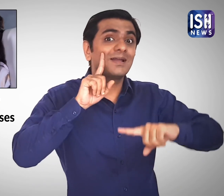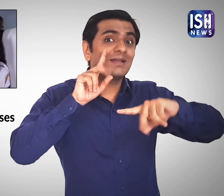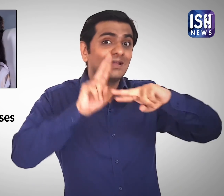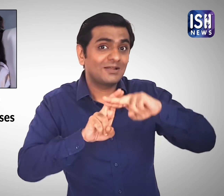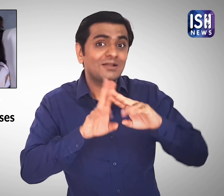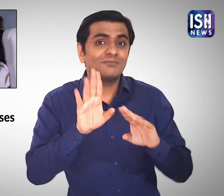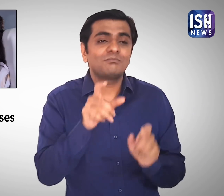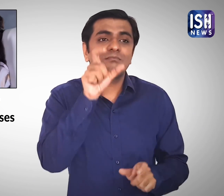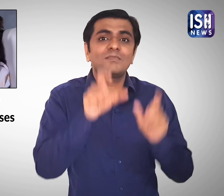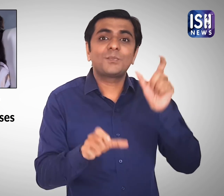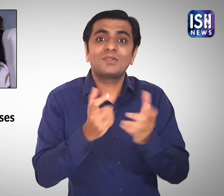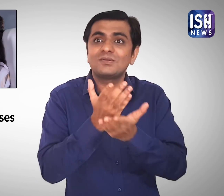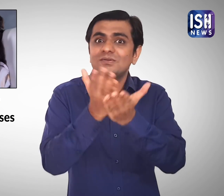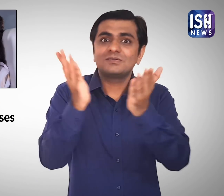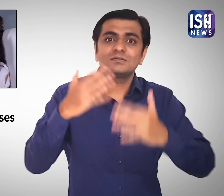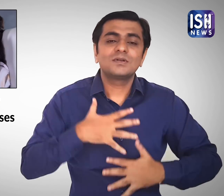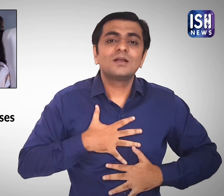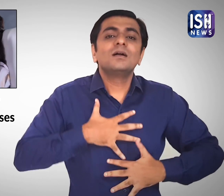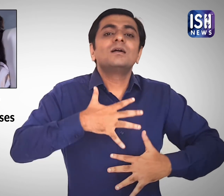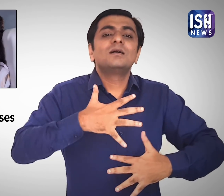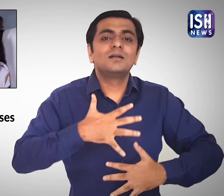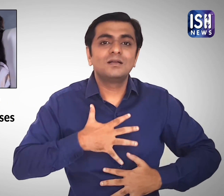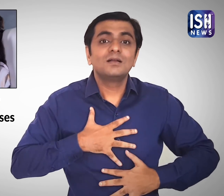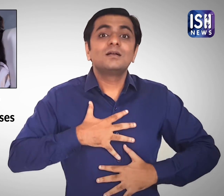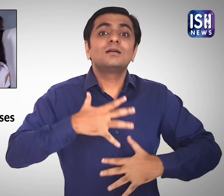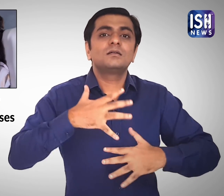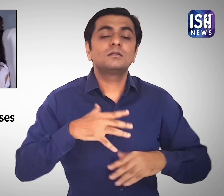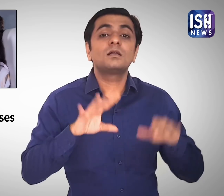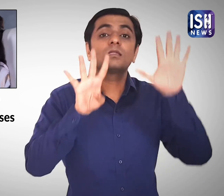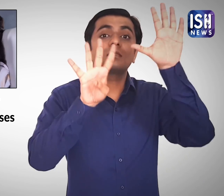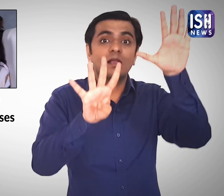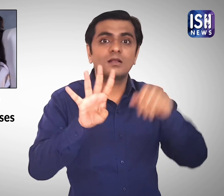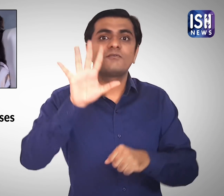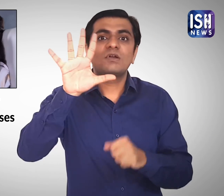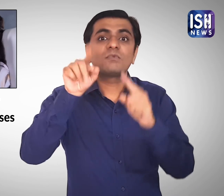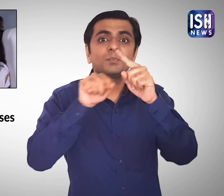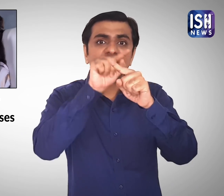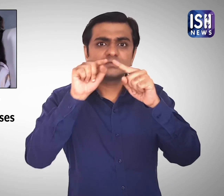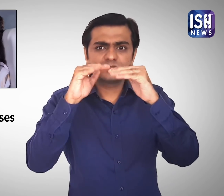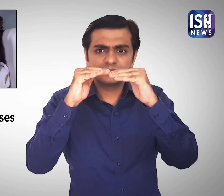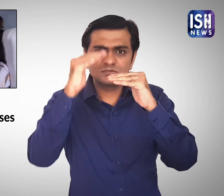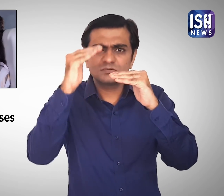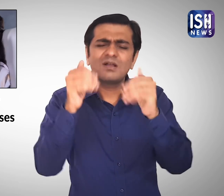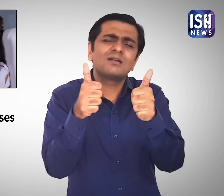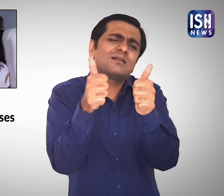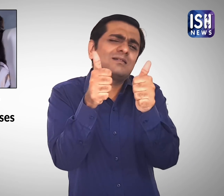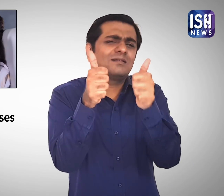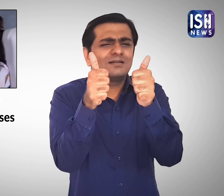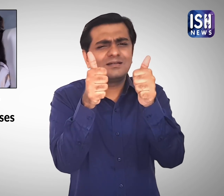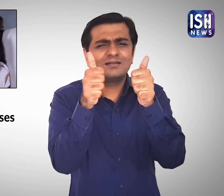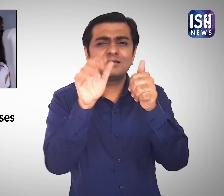If their oxygen levels are above 95% then they are healthy.